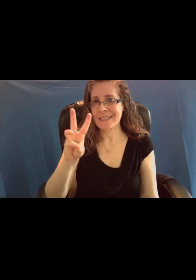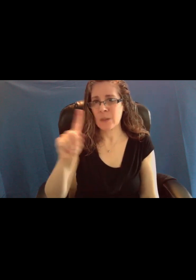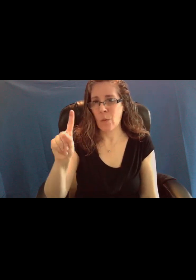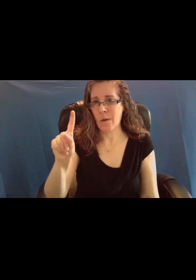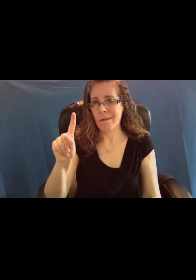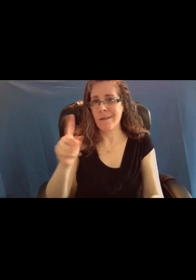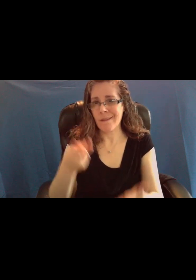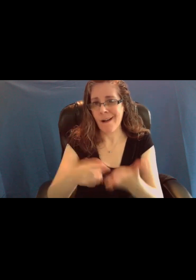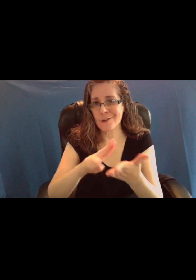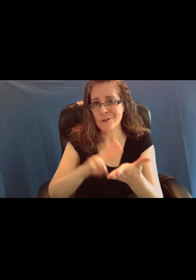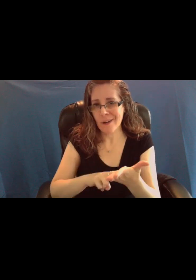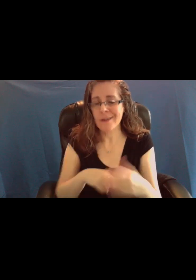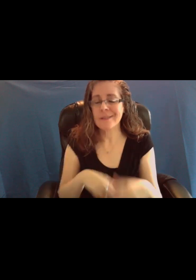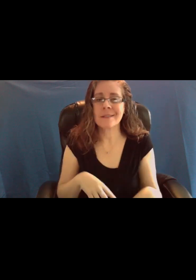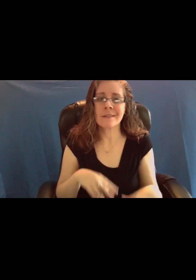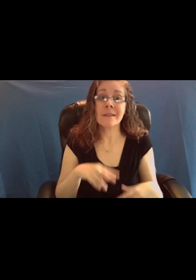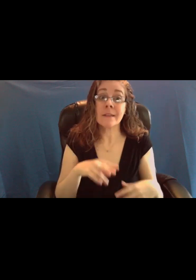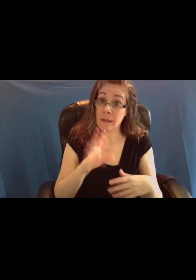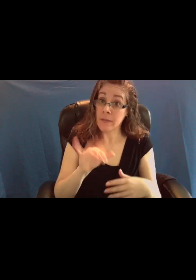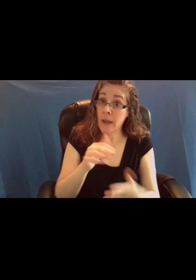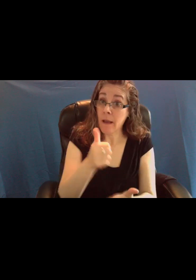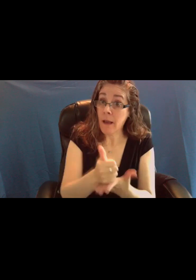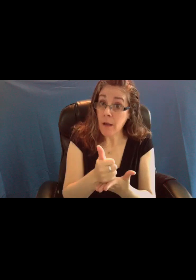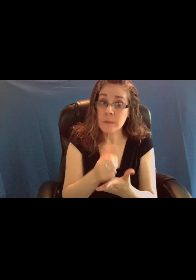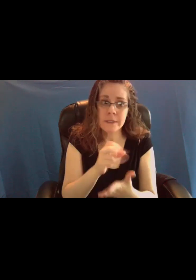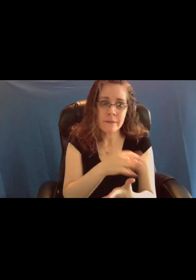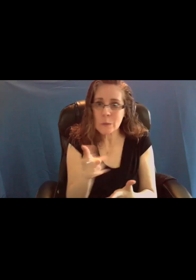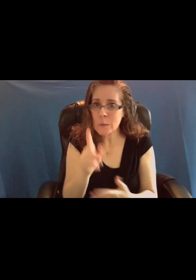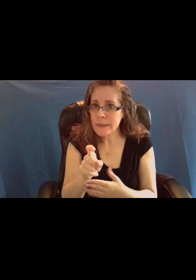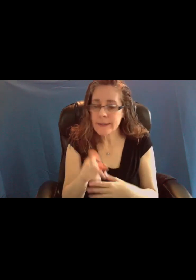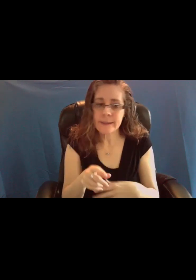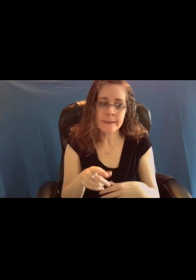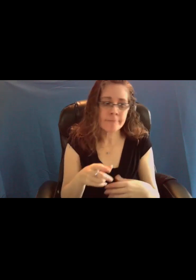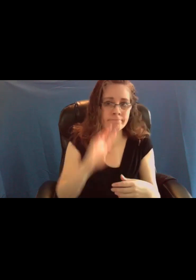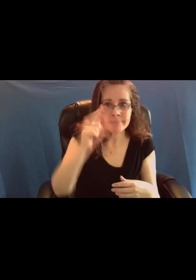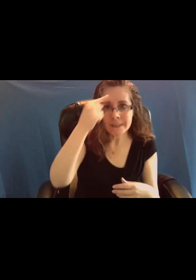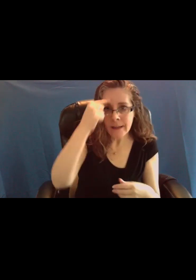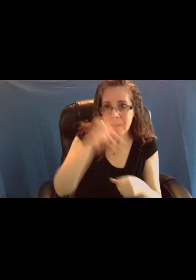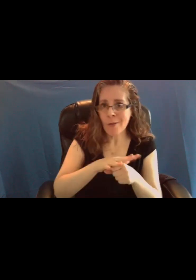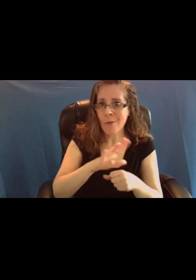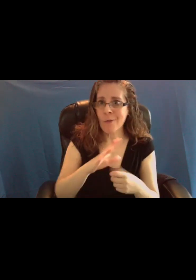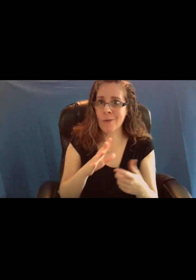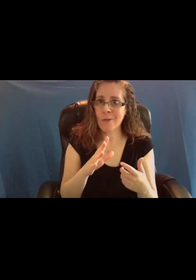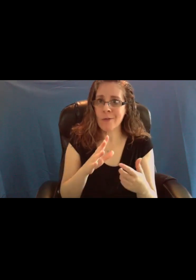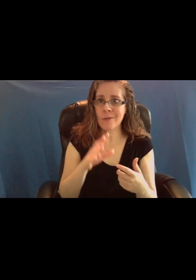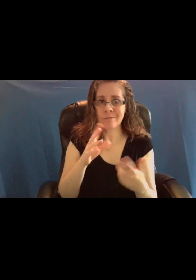helps state and local government entities get expert assistance to ensure information technology services don't discriminate against